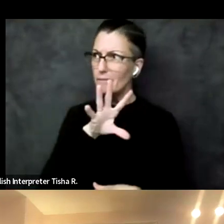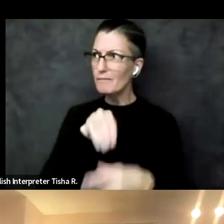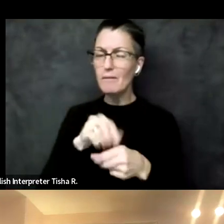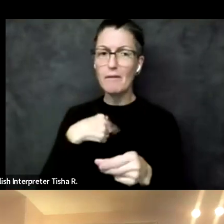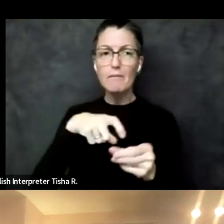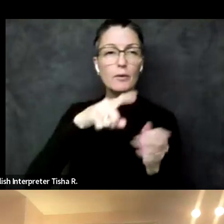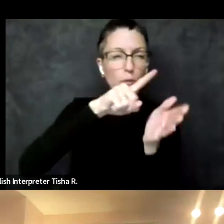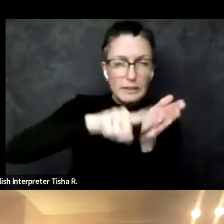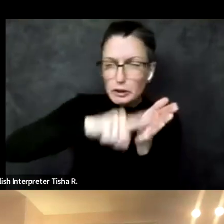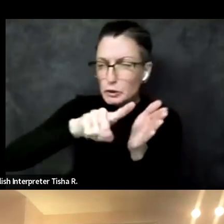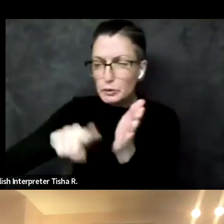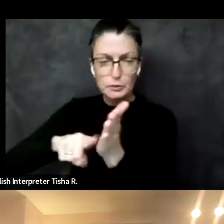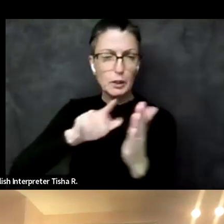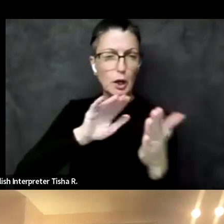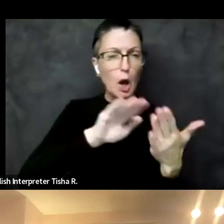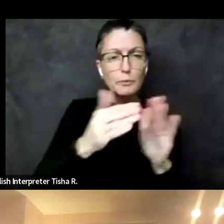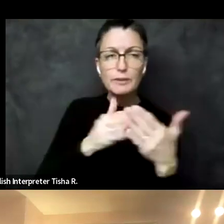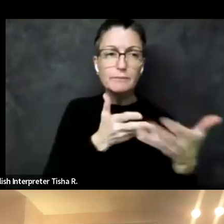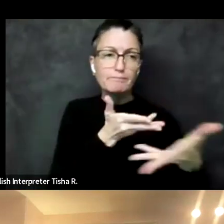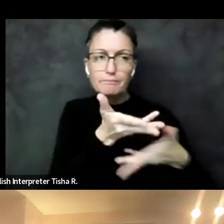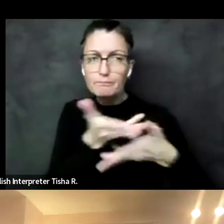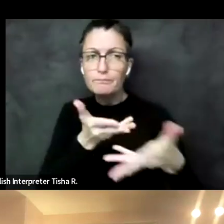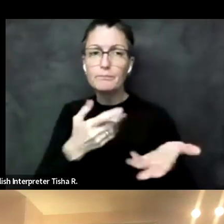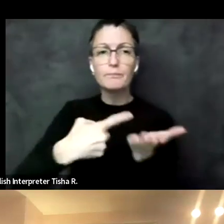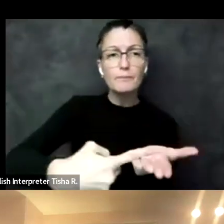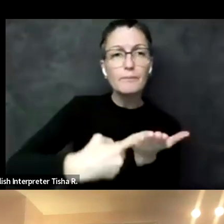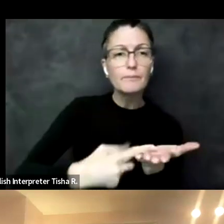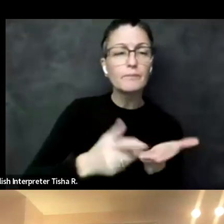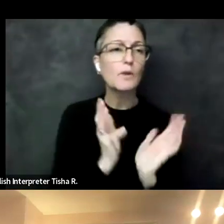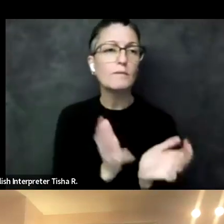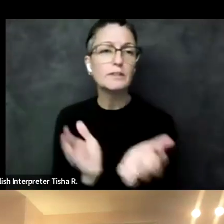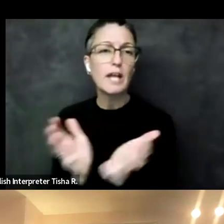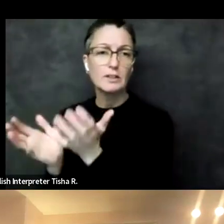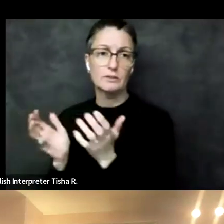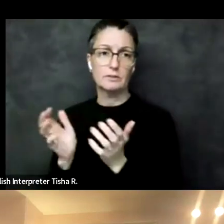and a lot of community conversations, that kind of guide the decisions